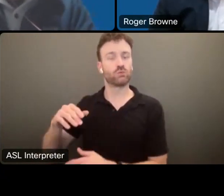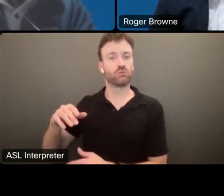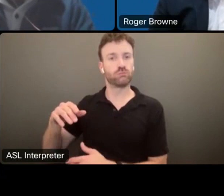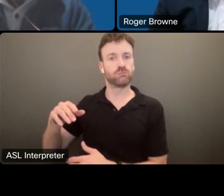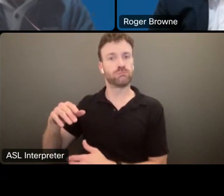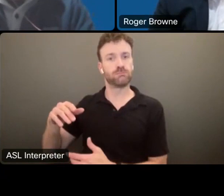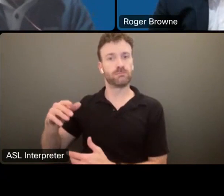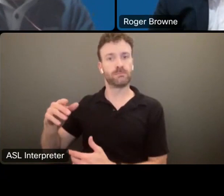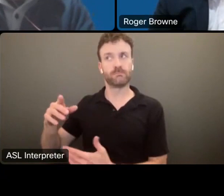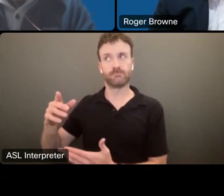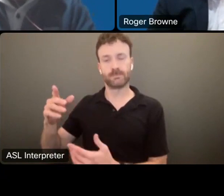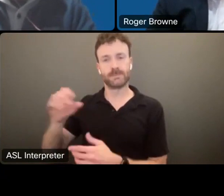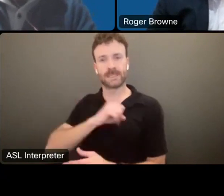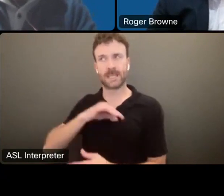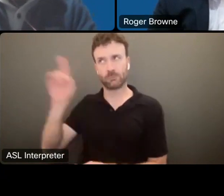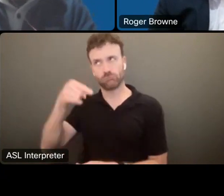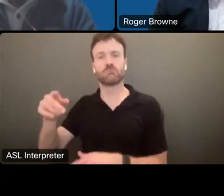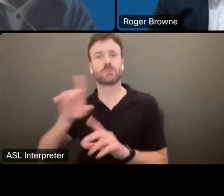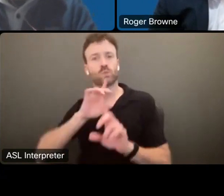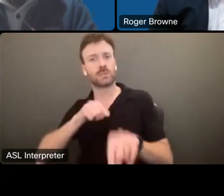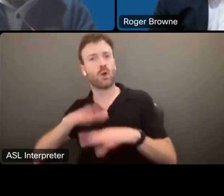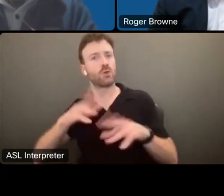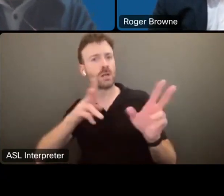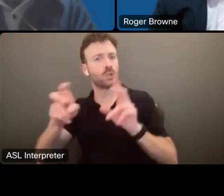respond on issues, follow up on issues.